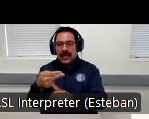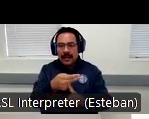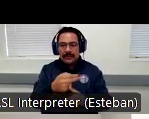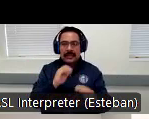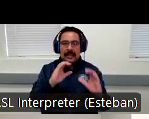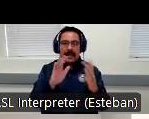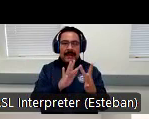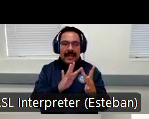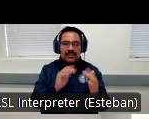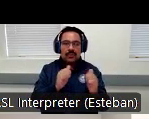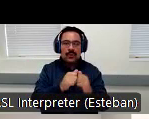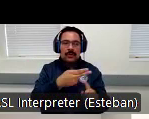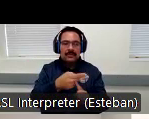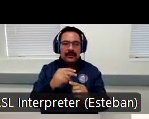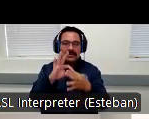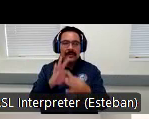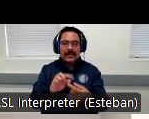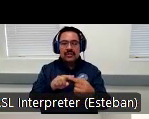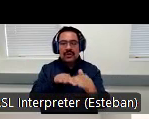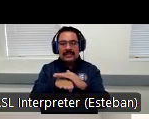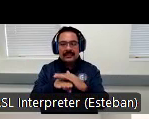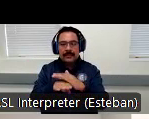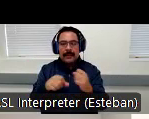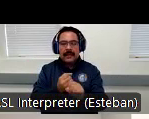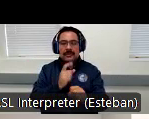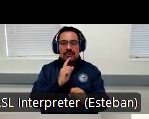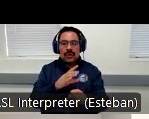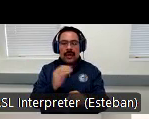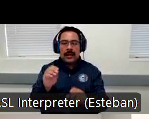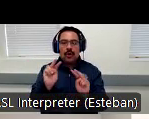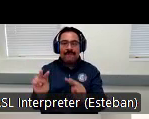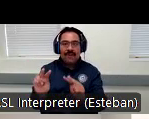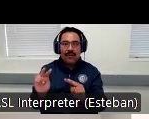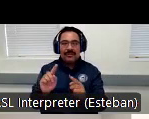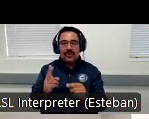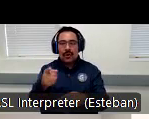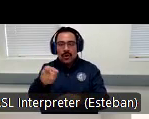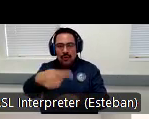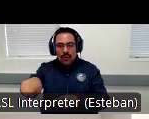hotels about accessibility during the Convention, and looking forward to you serving our visitors